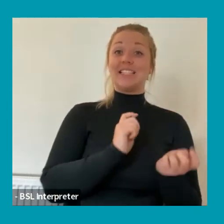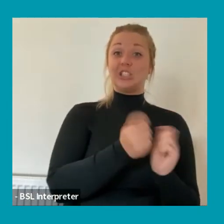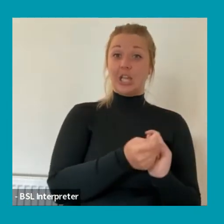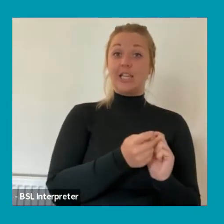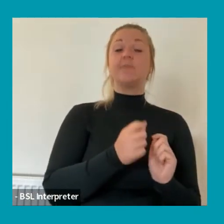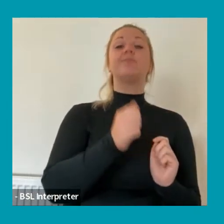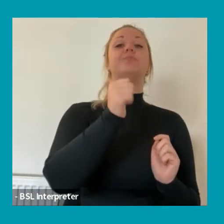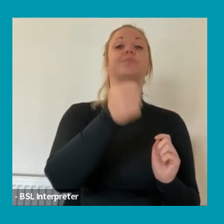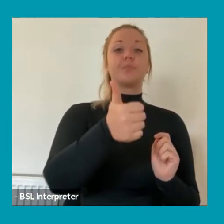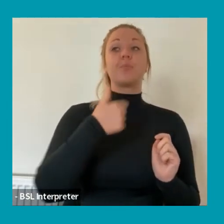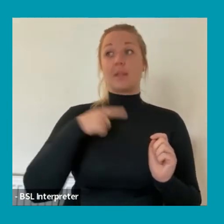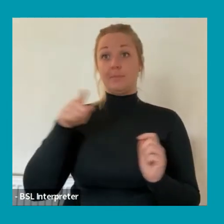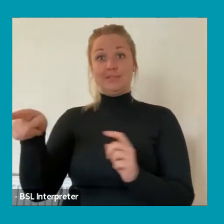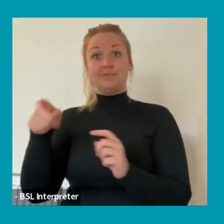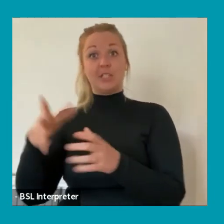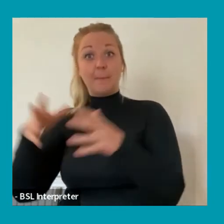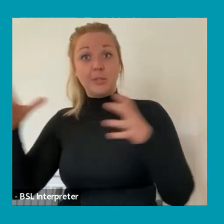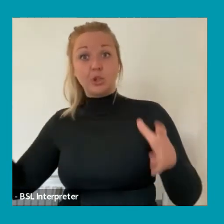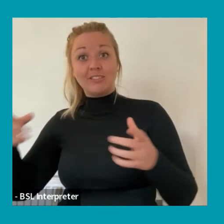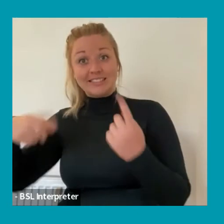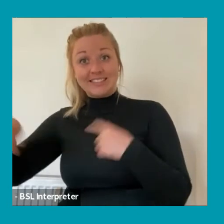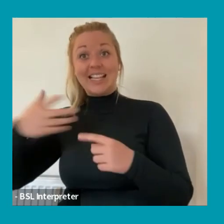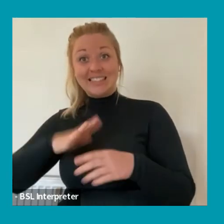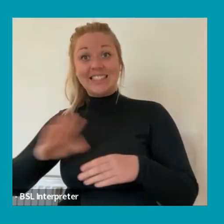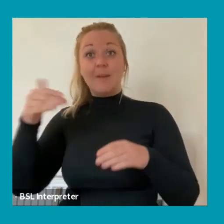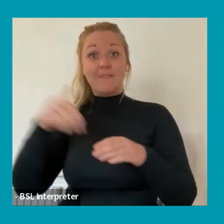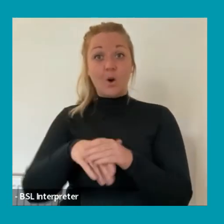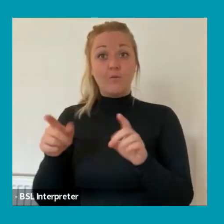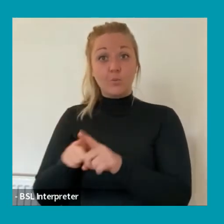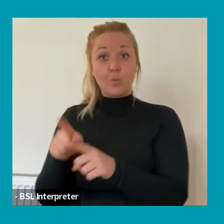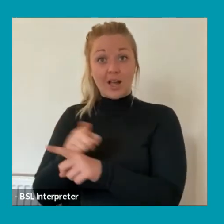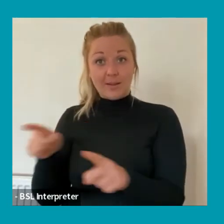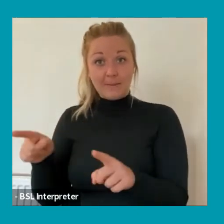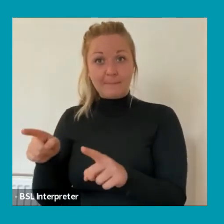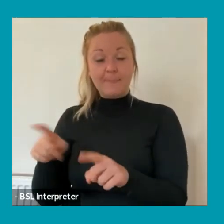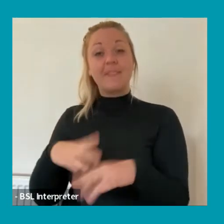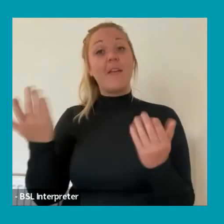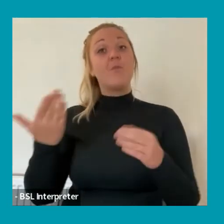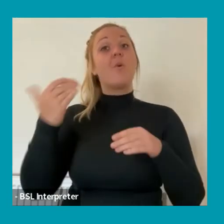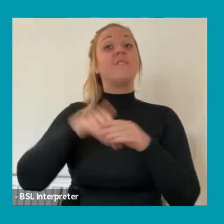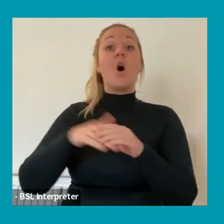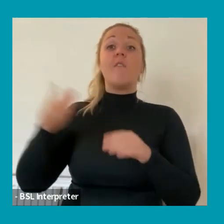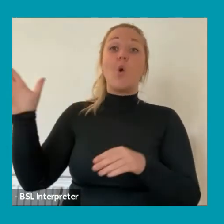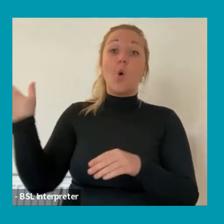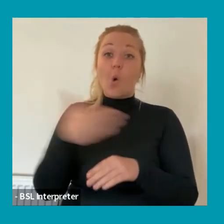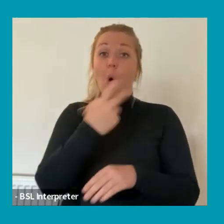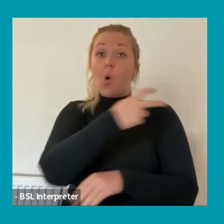I think by involving all staff T actually makes it become much more of a every-day conservative.